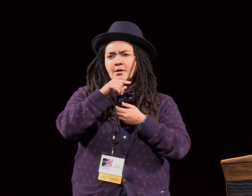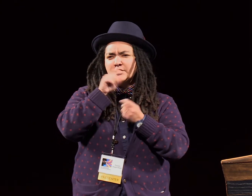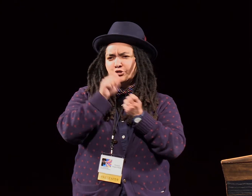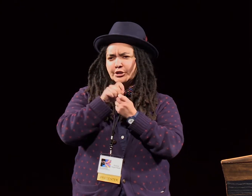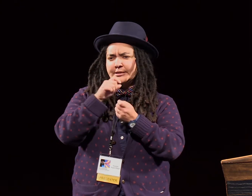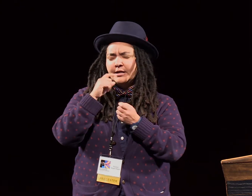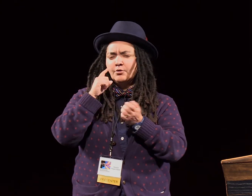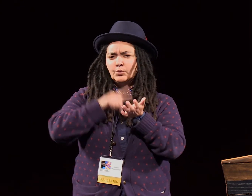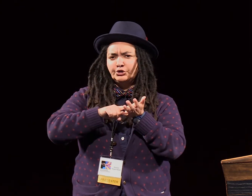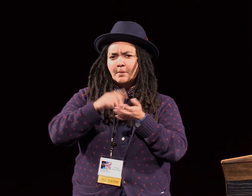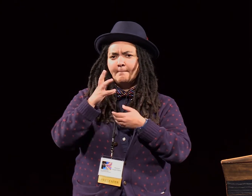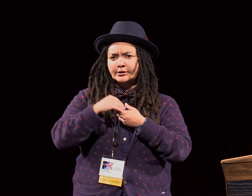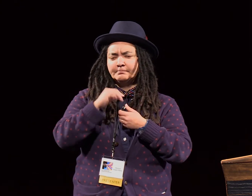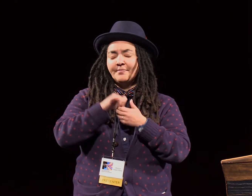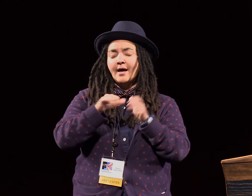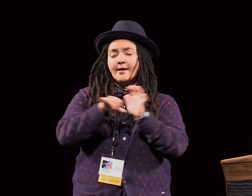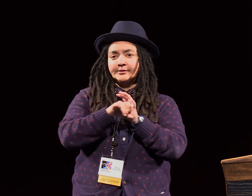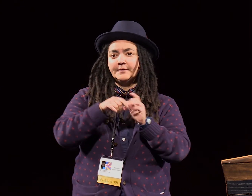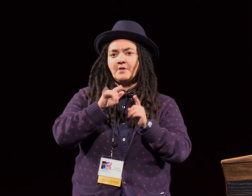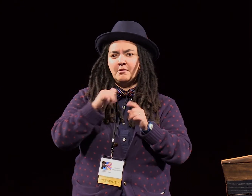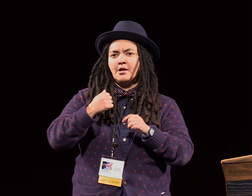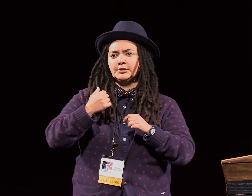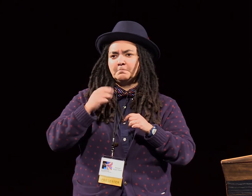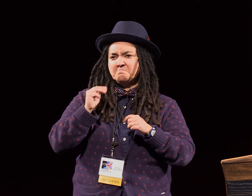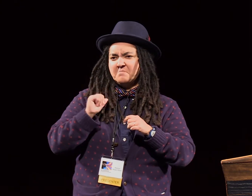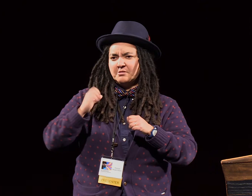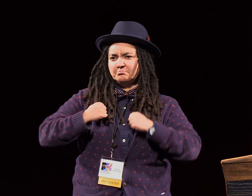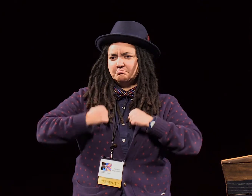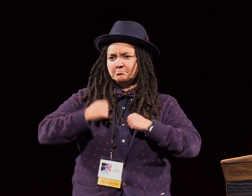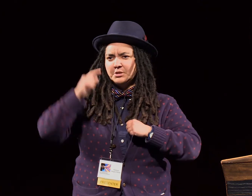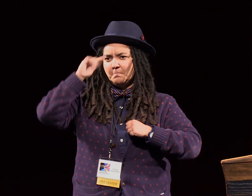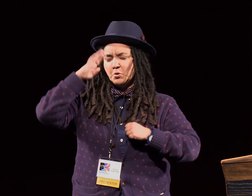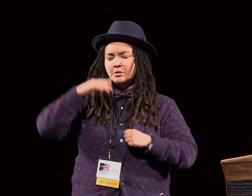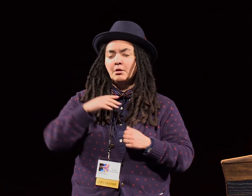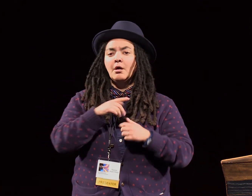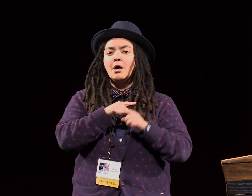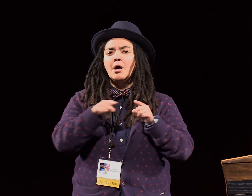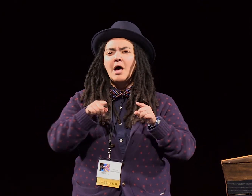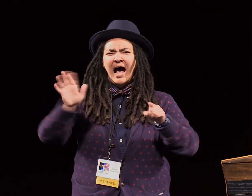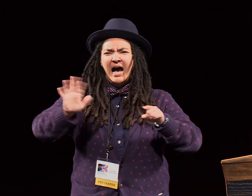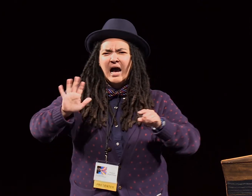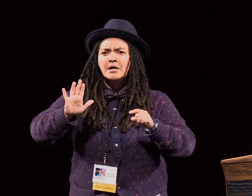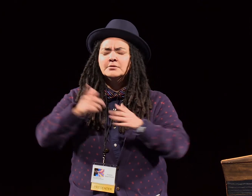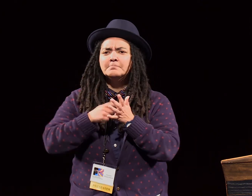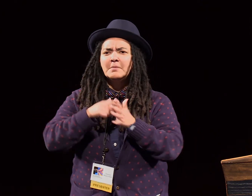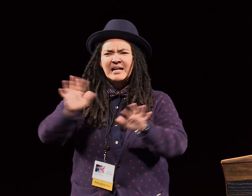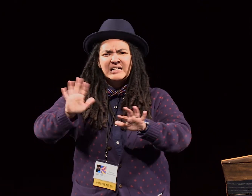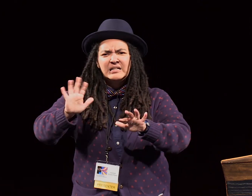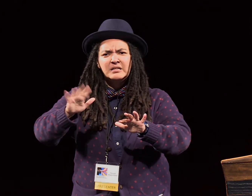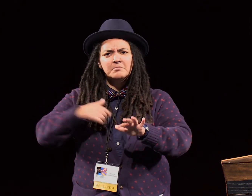While I was gathering this research with specific gender markings, I identified them as tomboy.